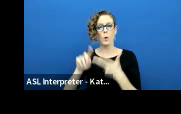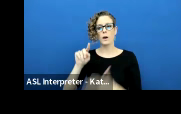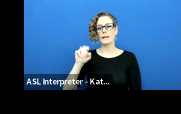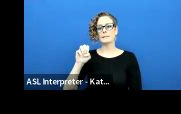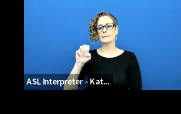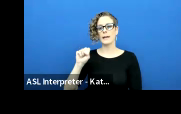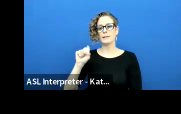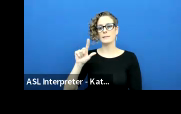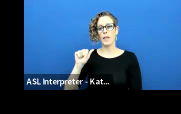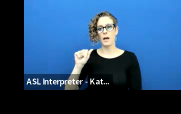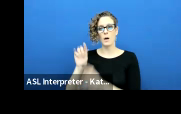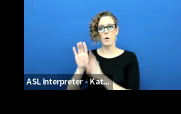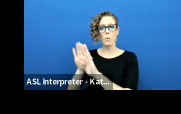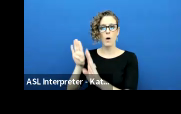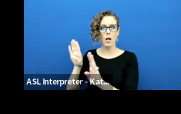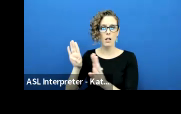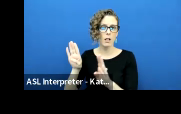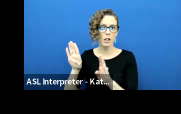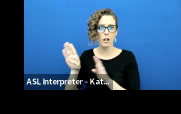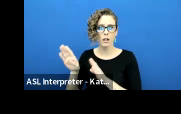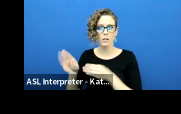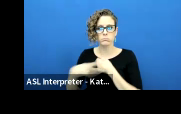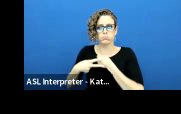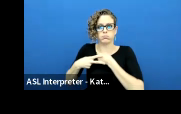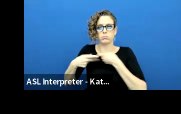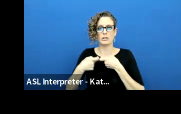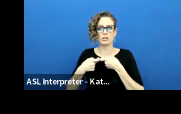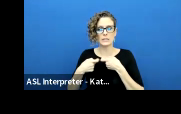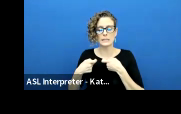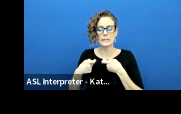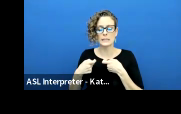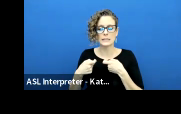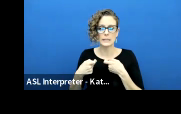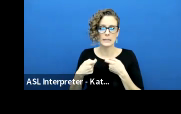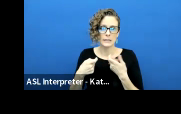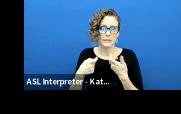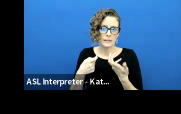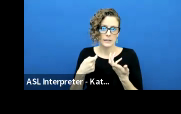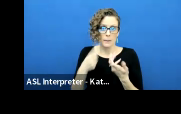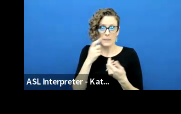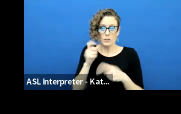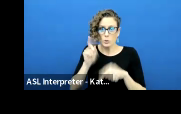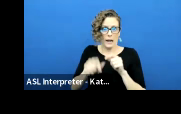go because that's it's not feasible for them to go for days at a time without power so it depends